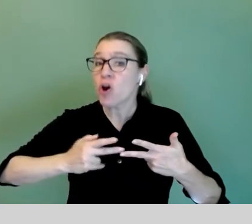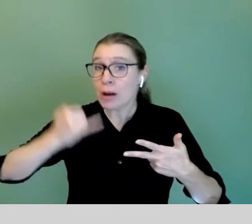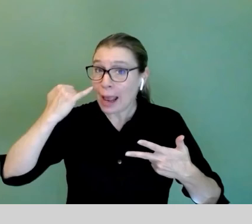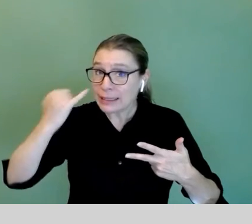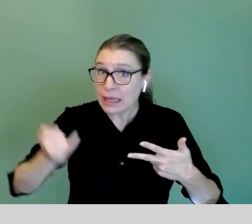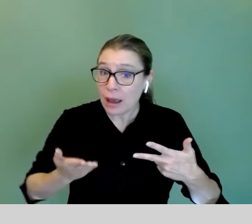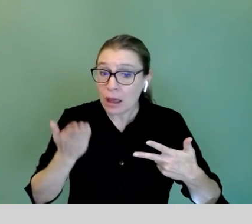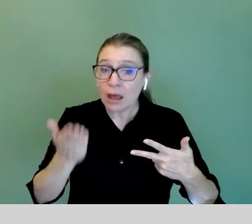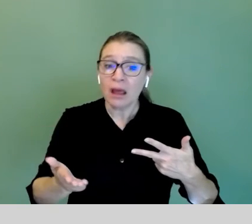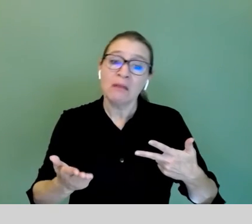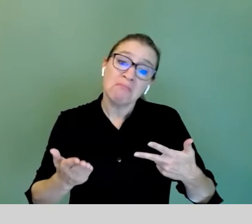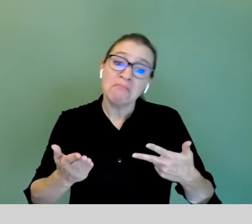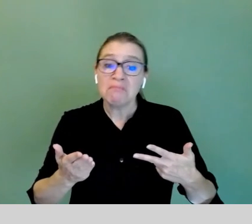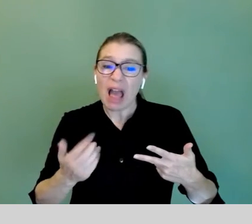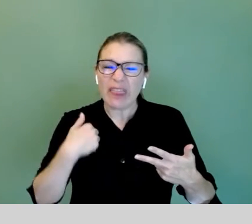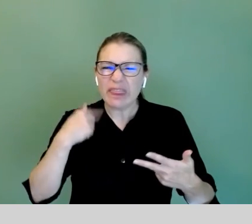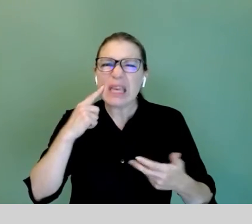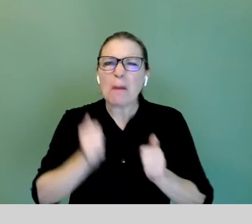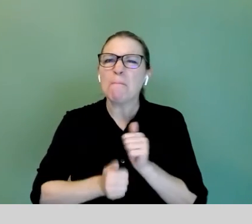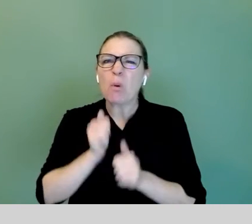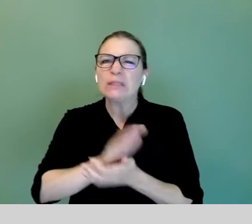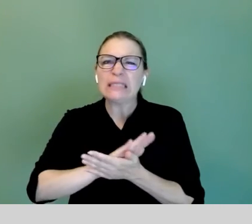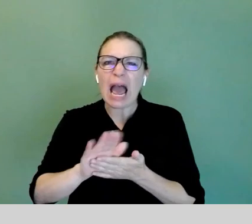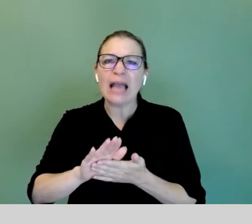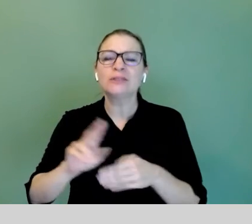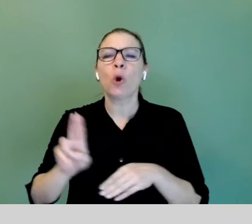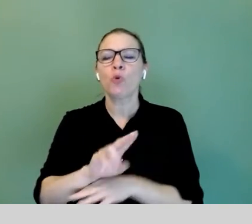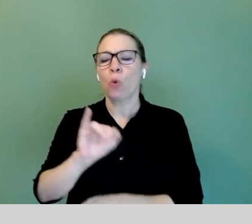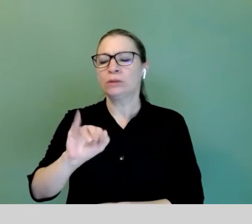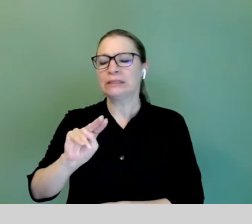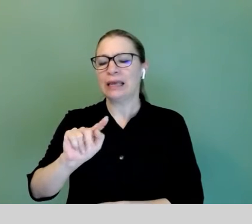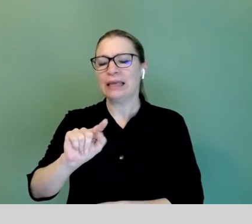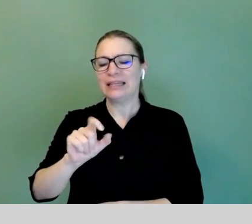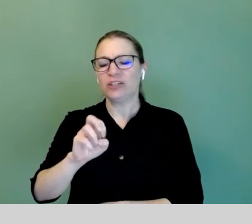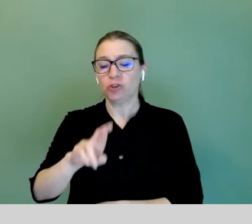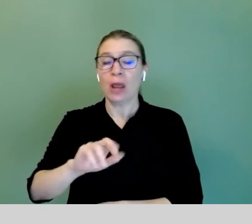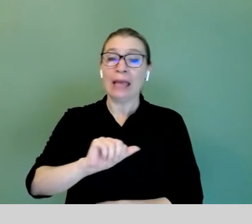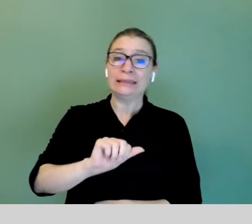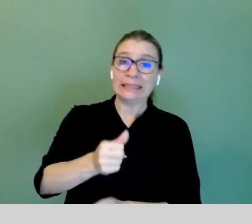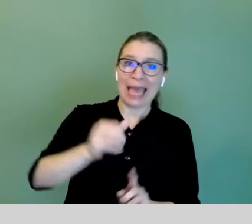And the third possibility, I think, the nicest one is to use integer,